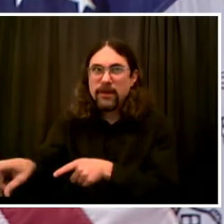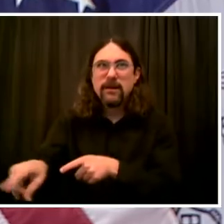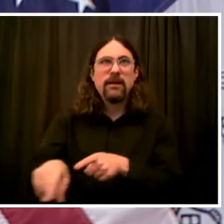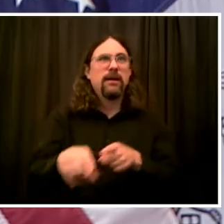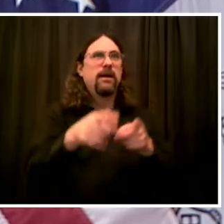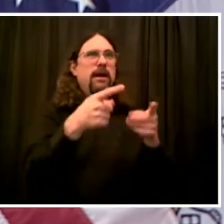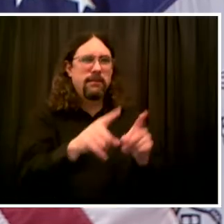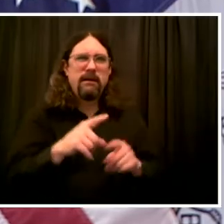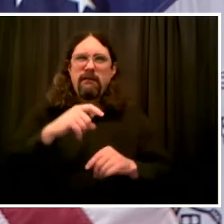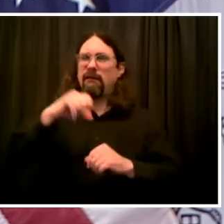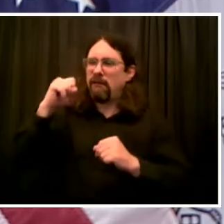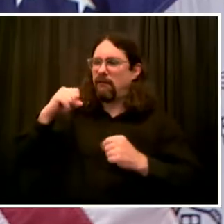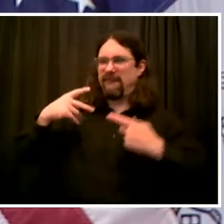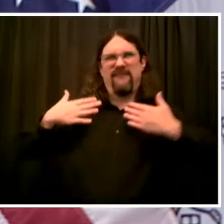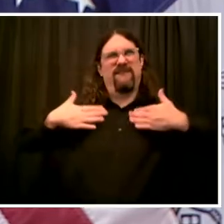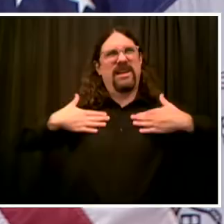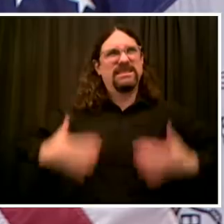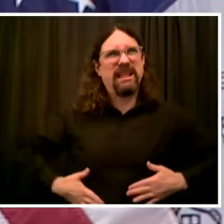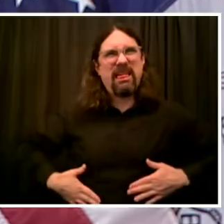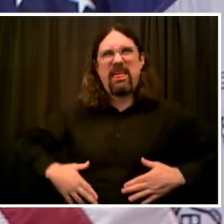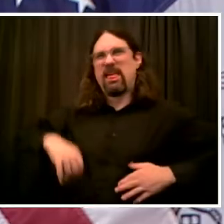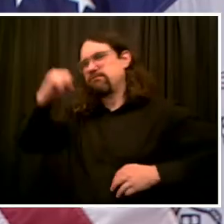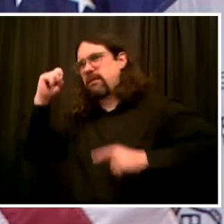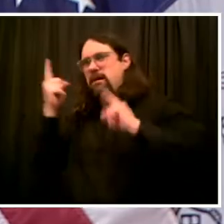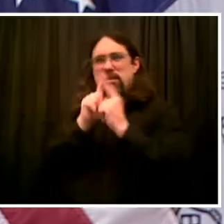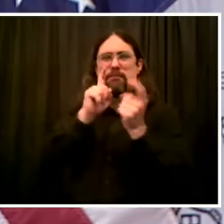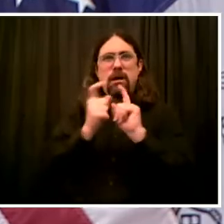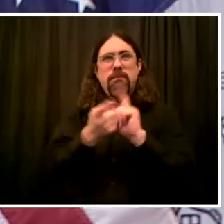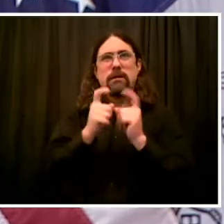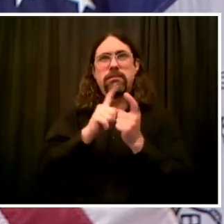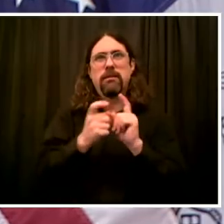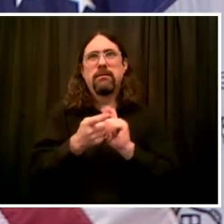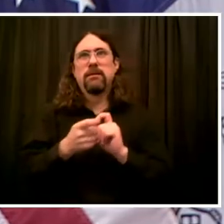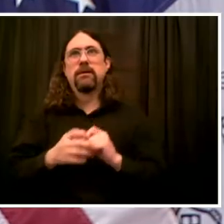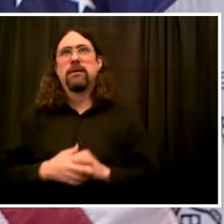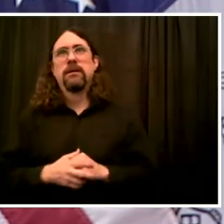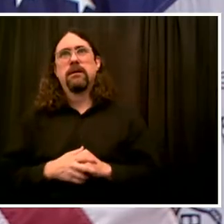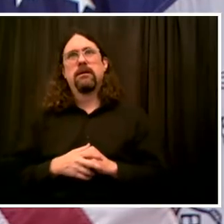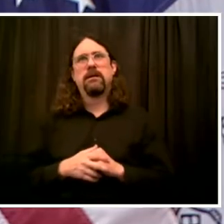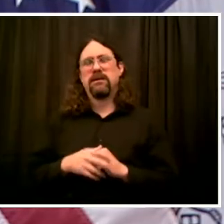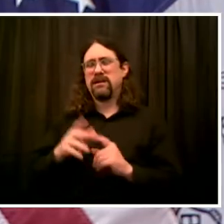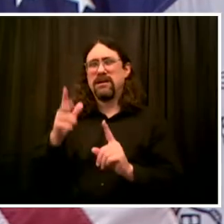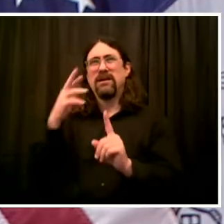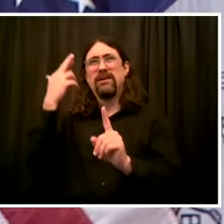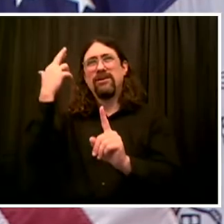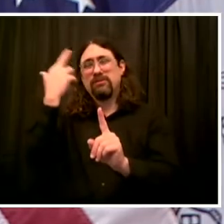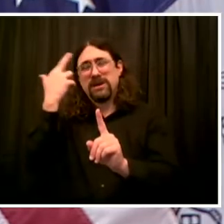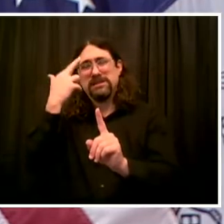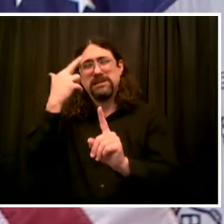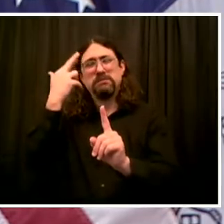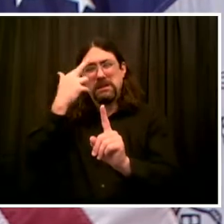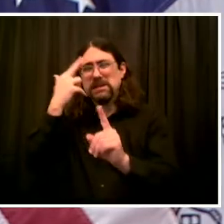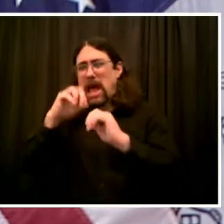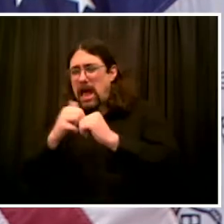UNDER ARREST FOR THAT KIND OF OFFENSE. IT'S JUST NOT RIGHT. N IOWFO YU OKLO